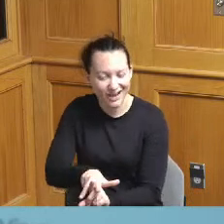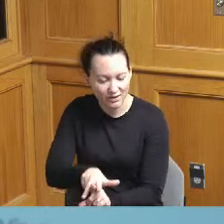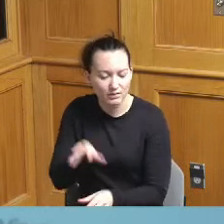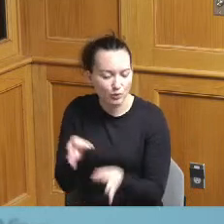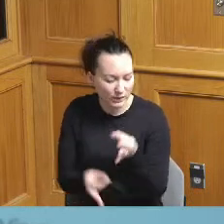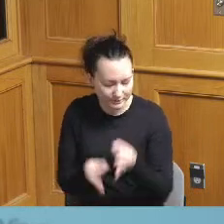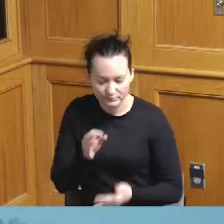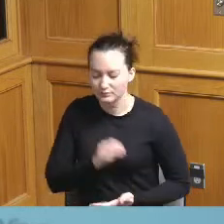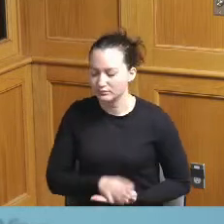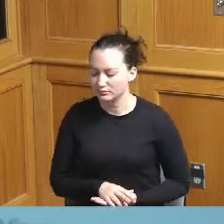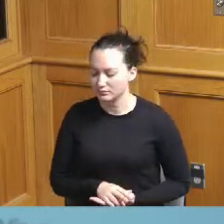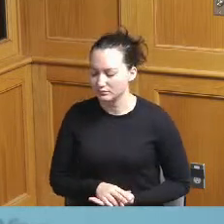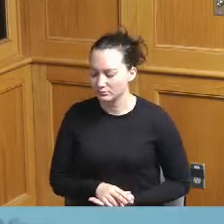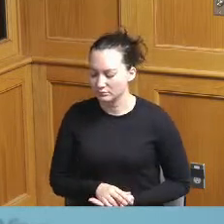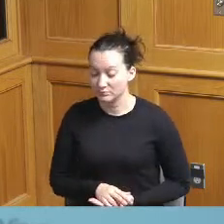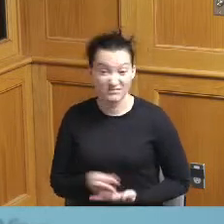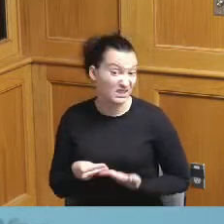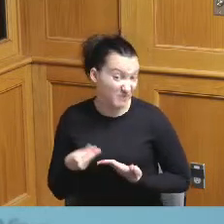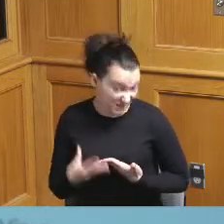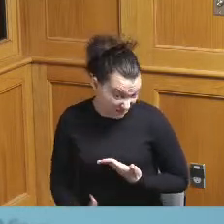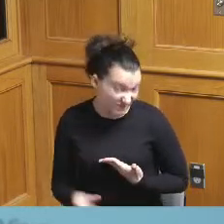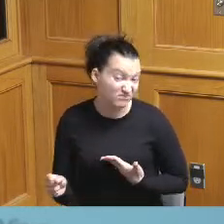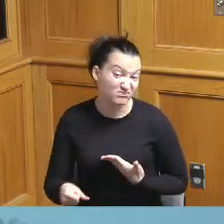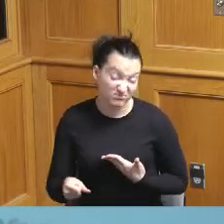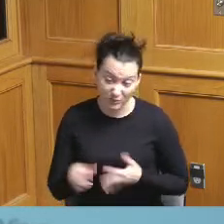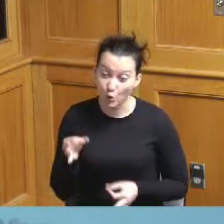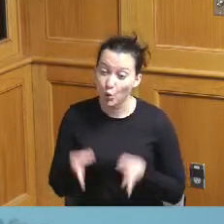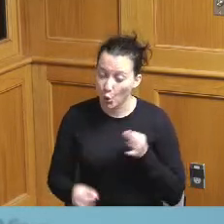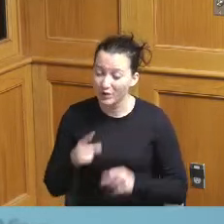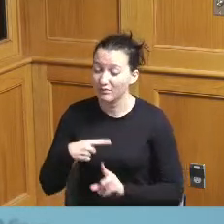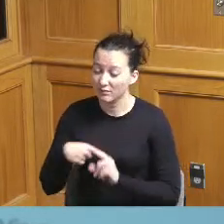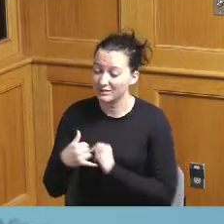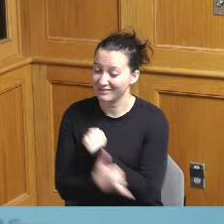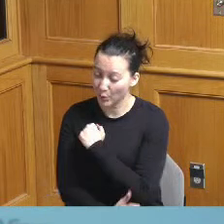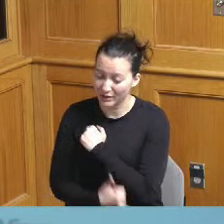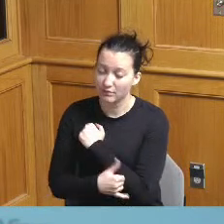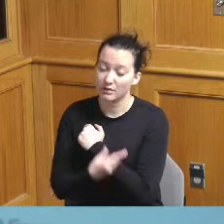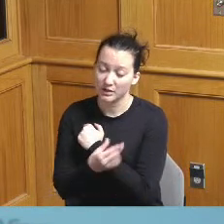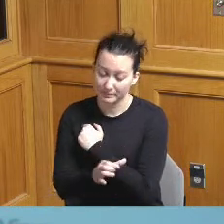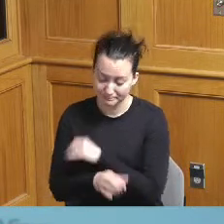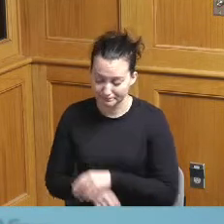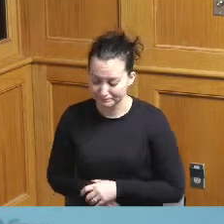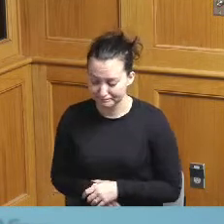those are very expensive cases for the court and for the county I would like to mention